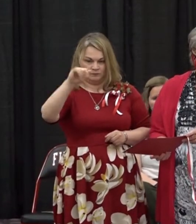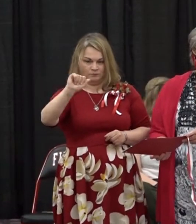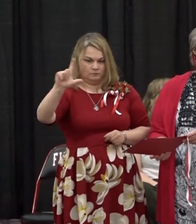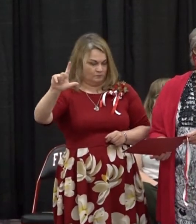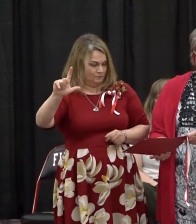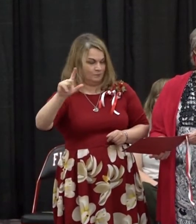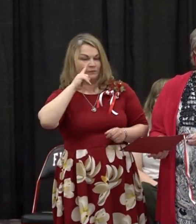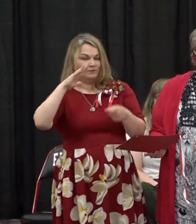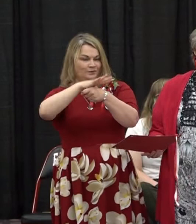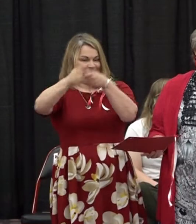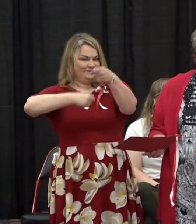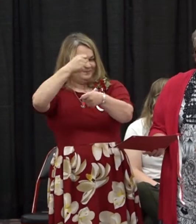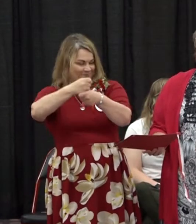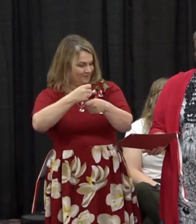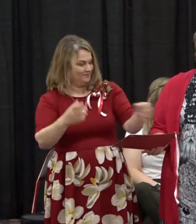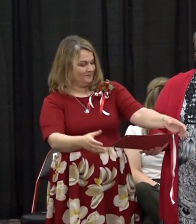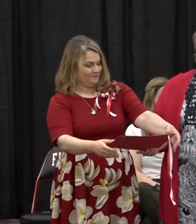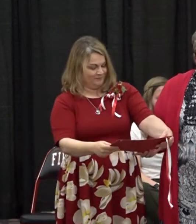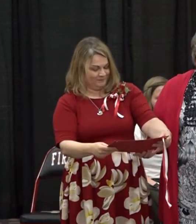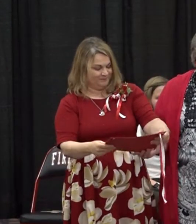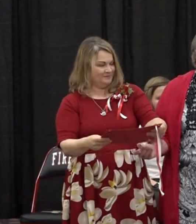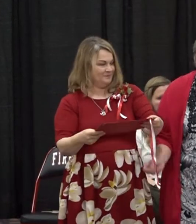Robert Paul, for the full year.